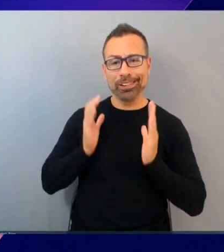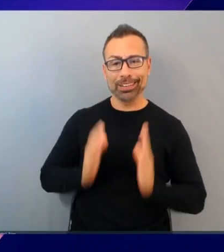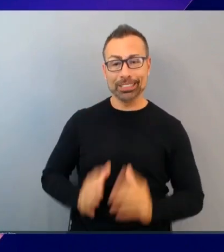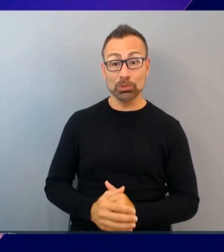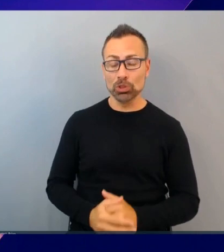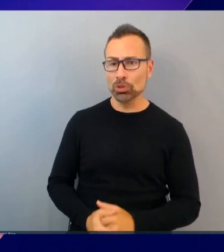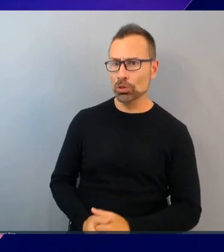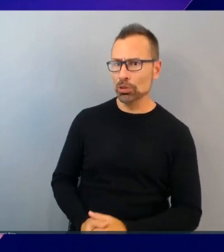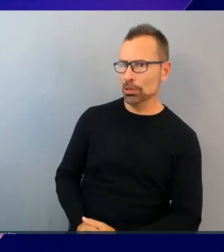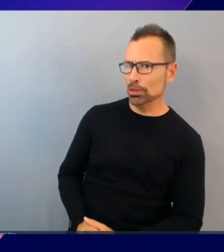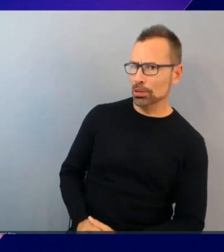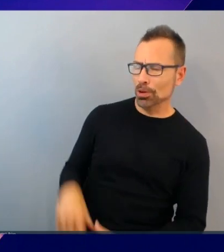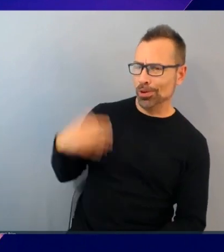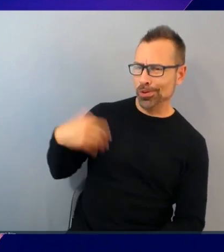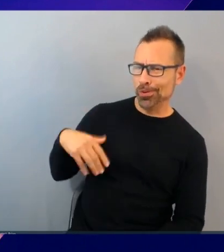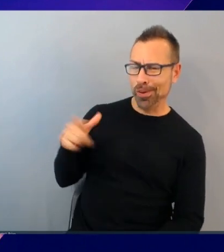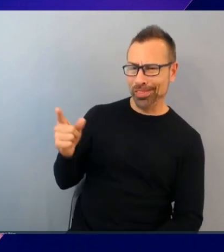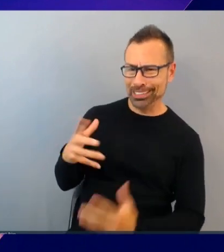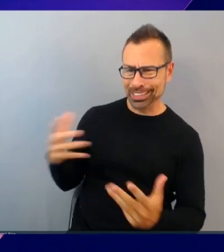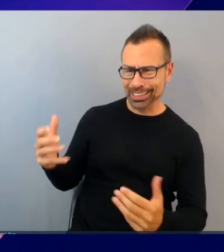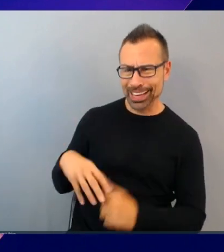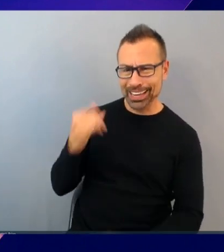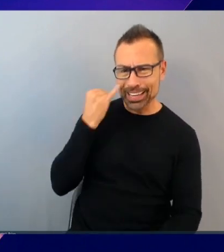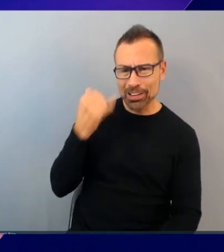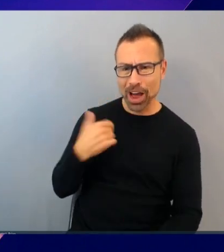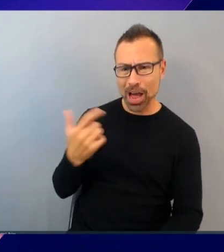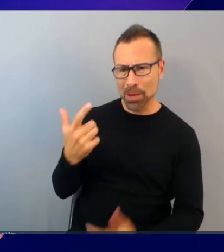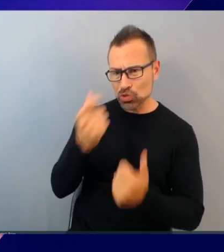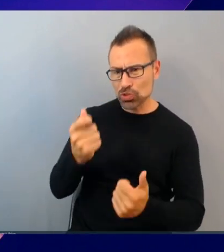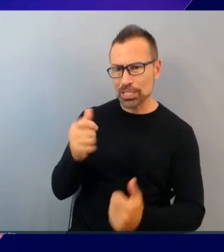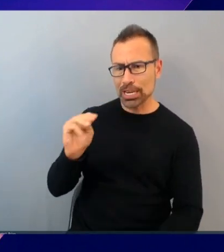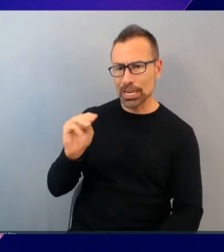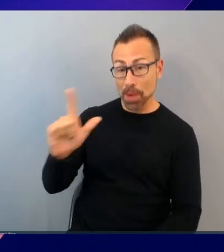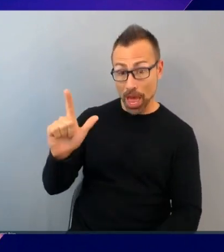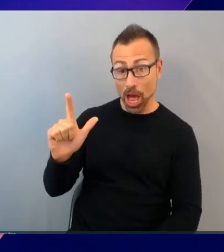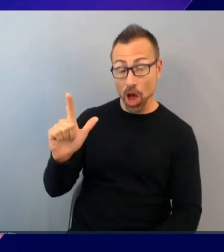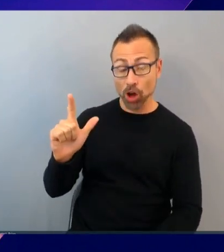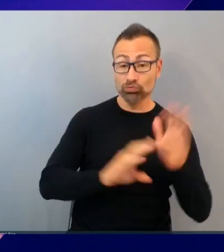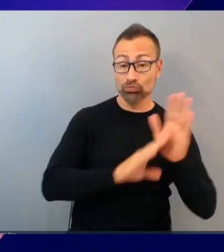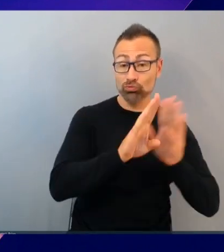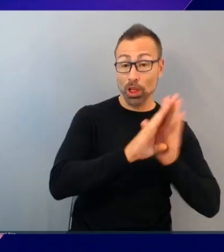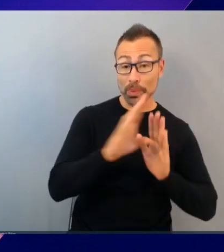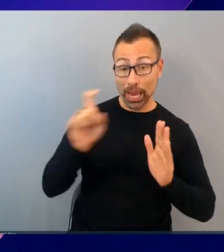if I'm a developer who's interested in learning ML, would this be something that I should try? Yeah, absolutely. Anyone,